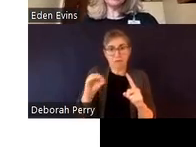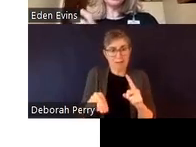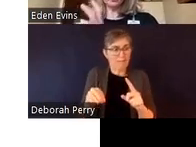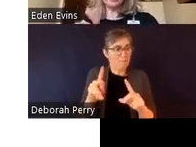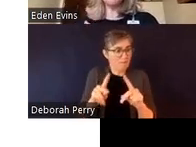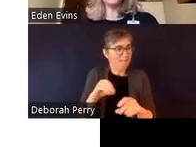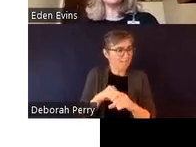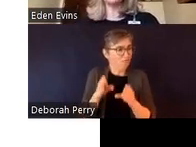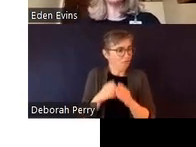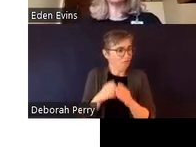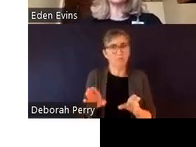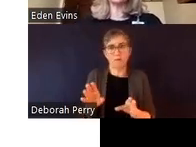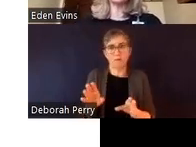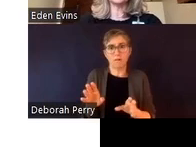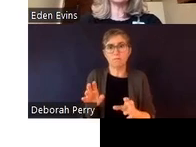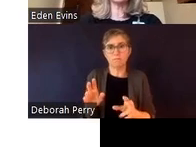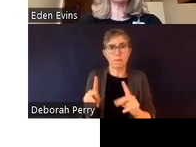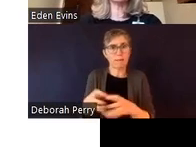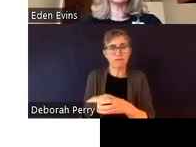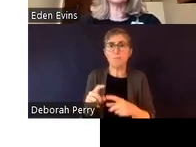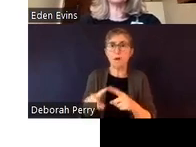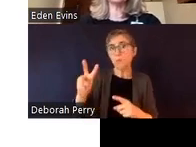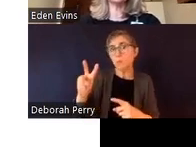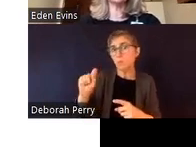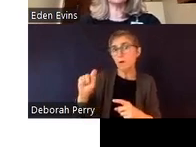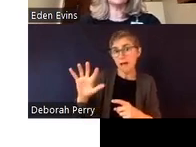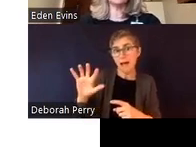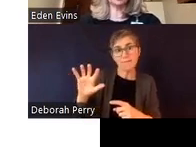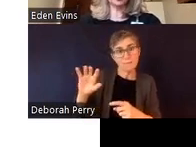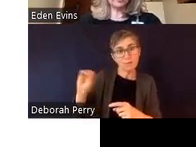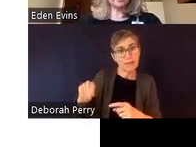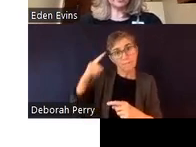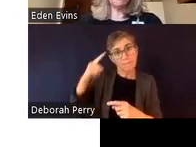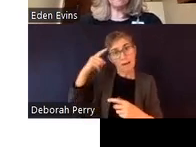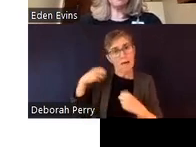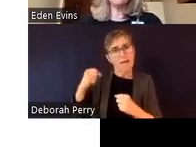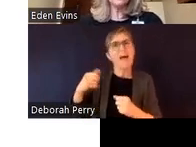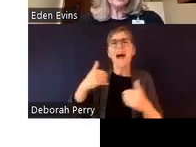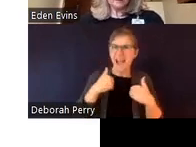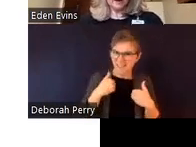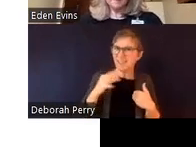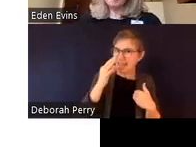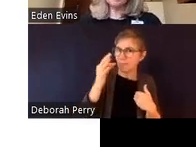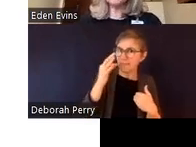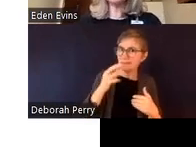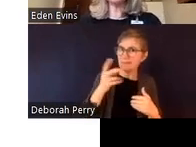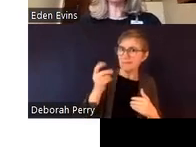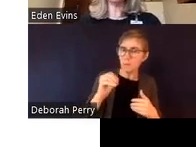but 2.5% of those with a psychiatric illness had cannabis use disorder back in 2005. But they're